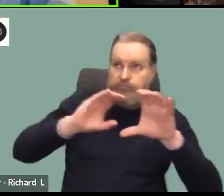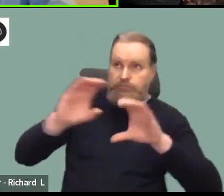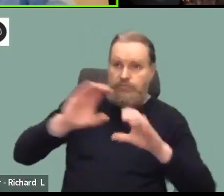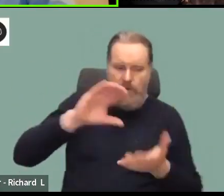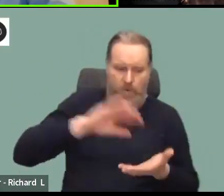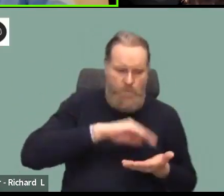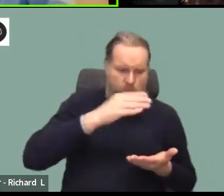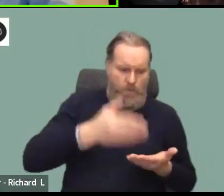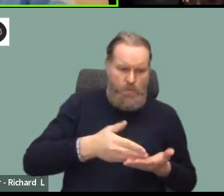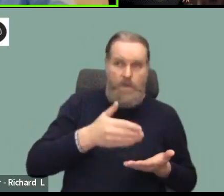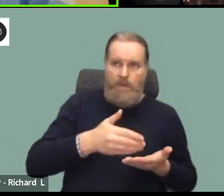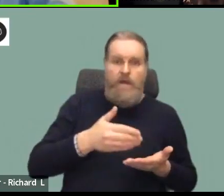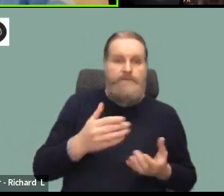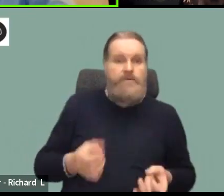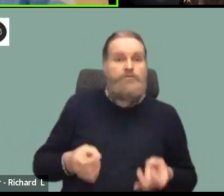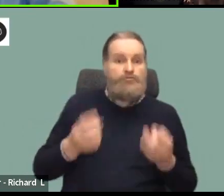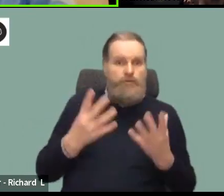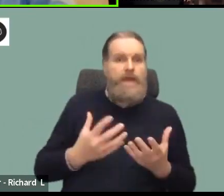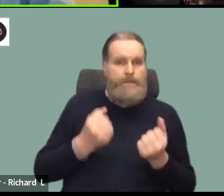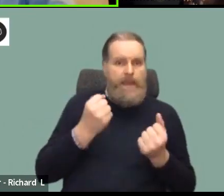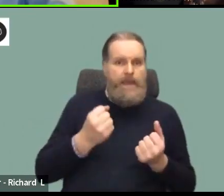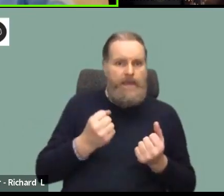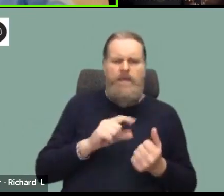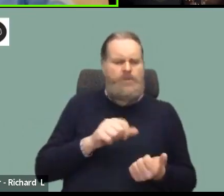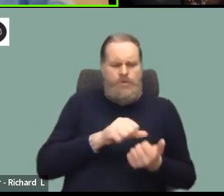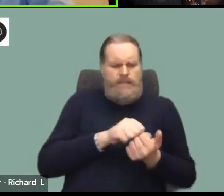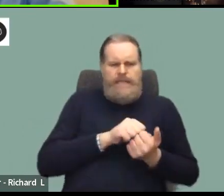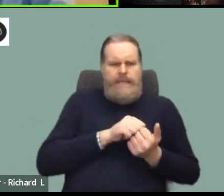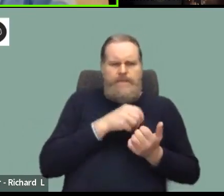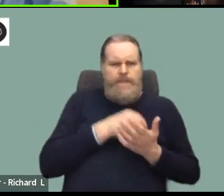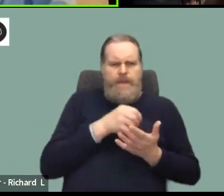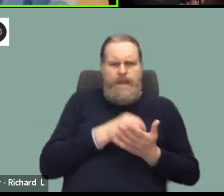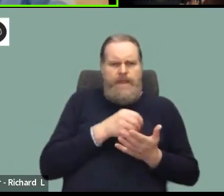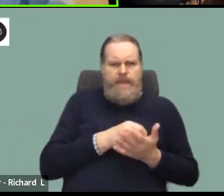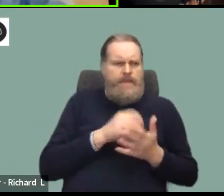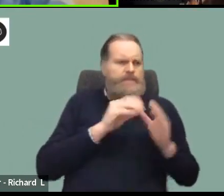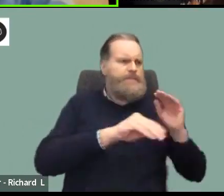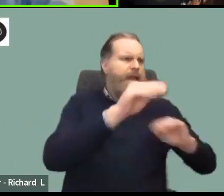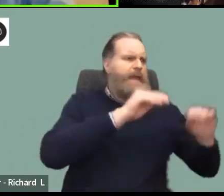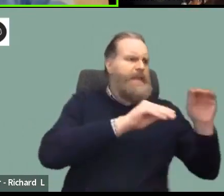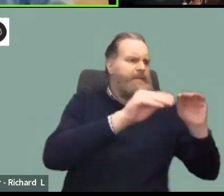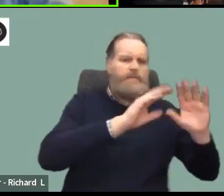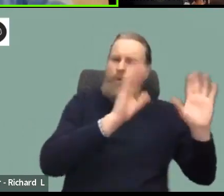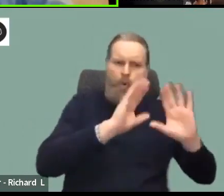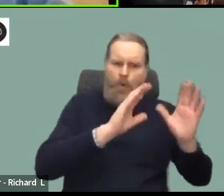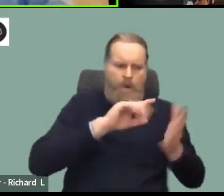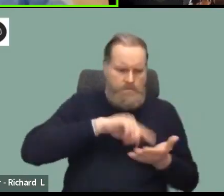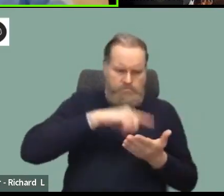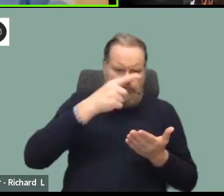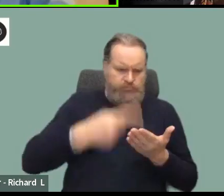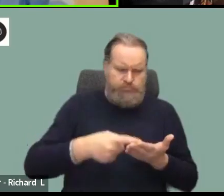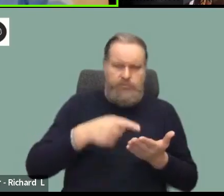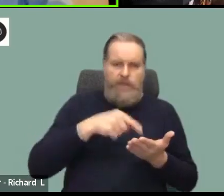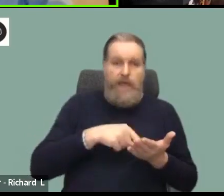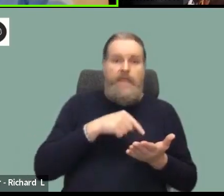that it that comes in is for that comes in is for strike pay for that comes in is for strike pay for people taking action, it is not for anything else it will not. end up end up anywhere else in the Union